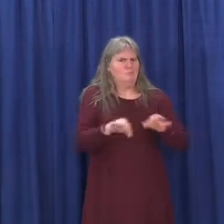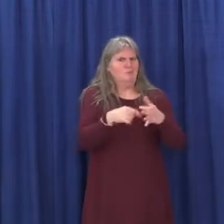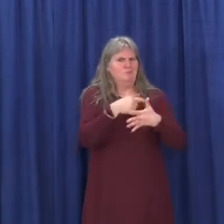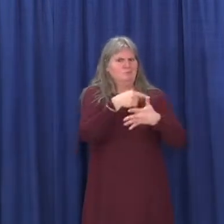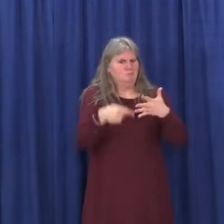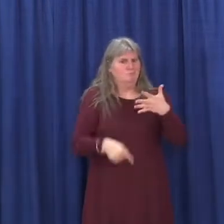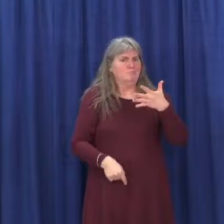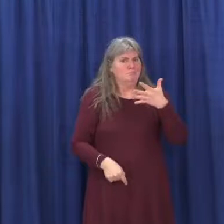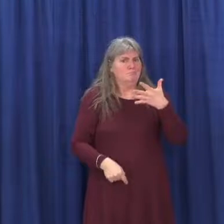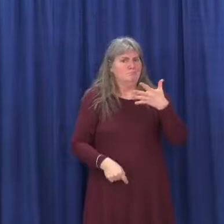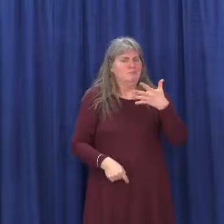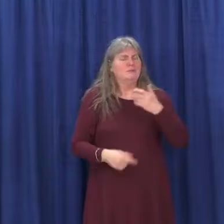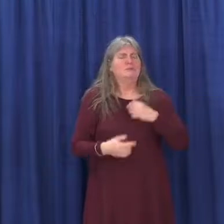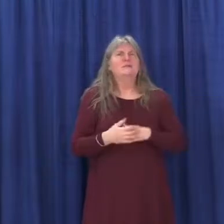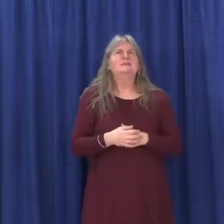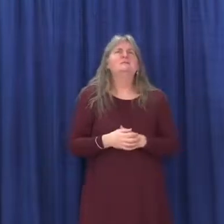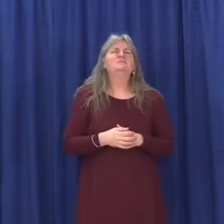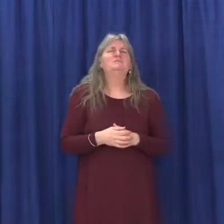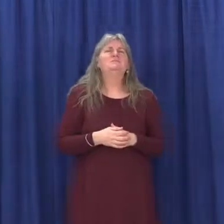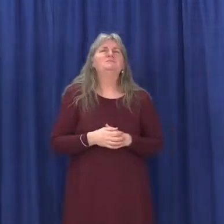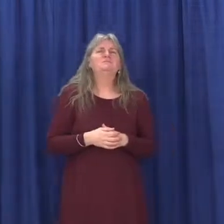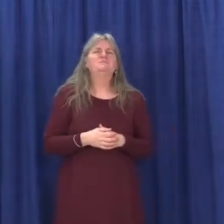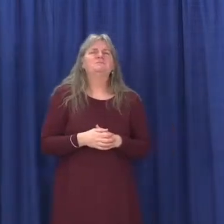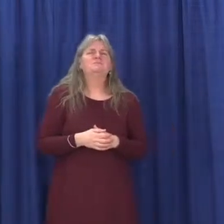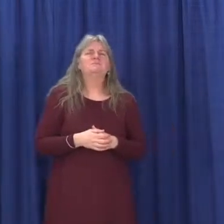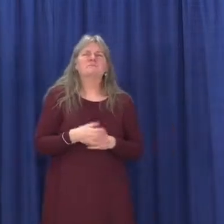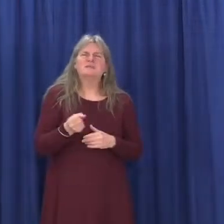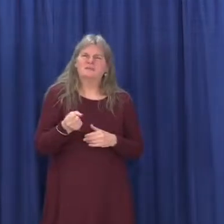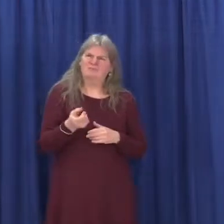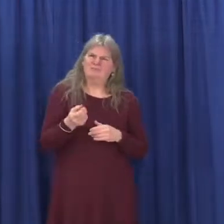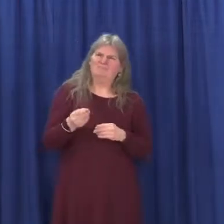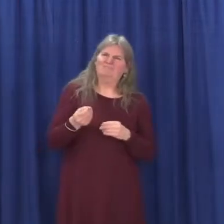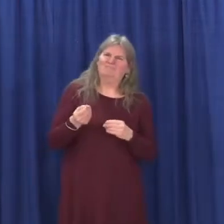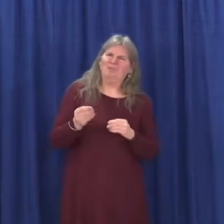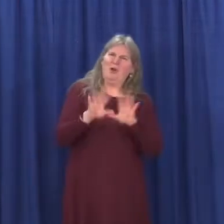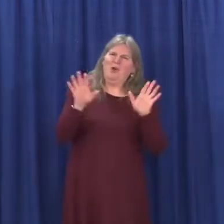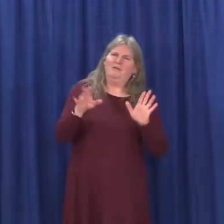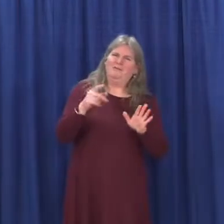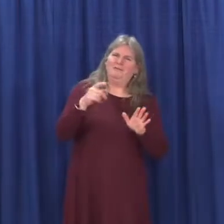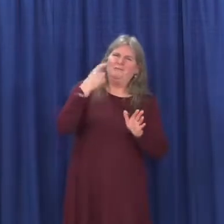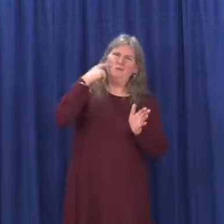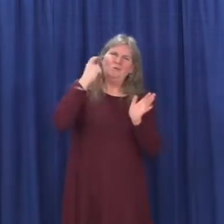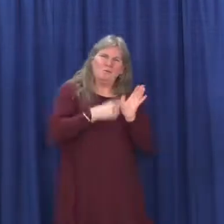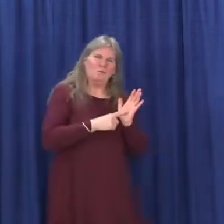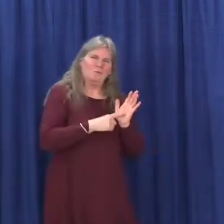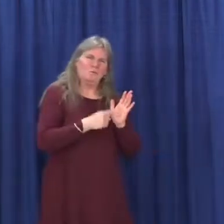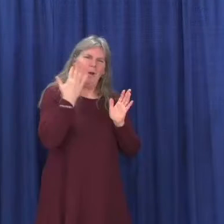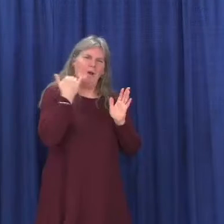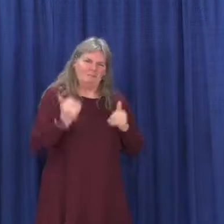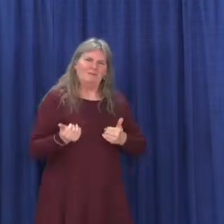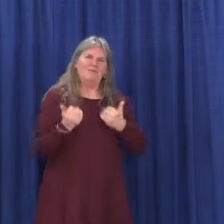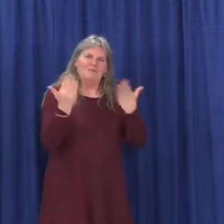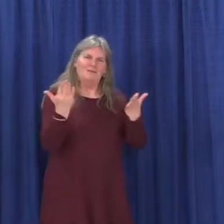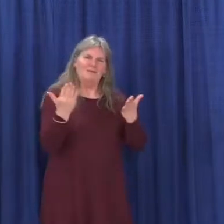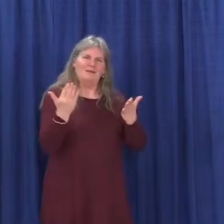I think you can see why I would suggest you do get a booster if you're due for it.